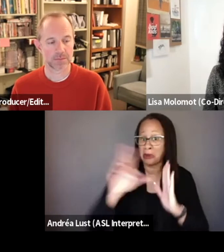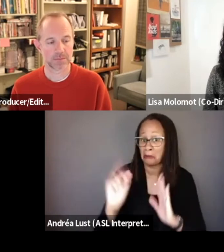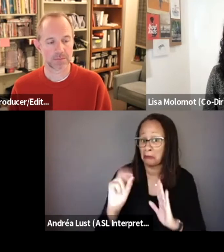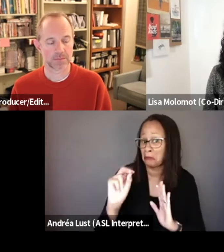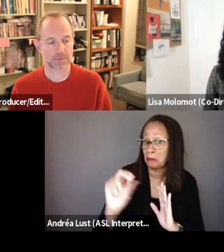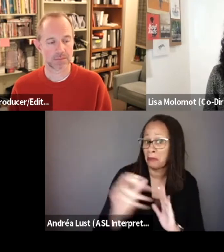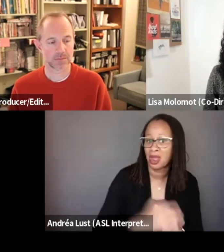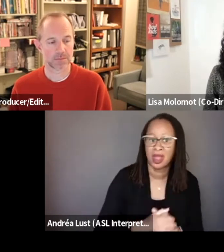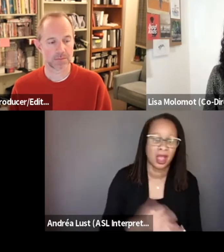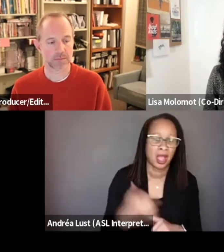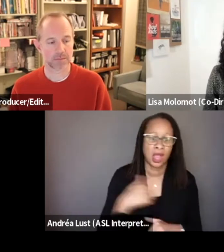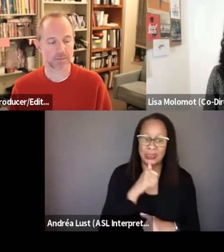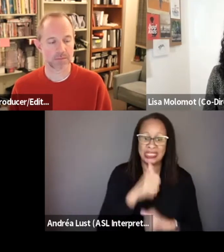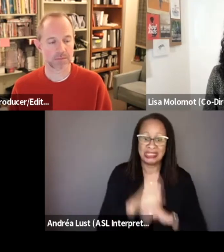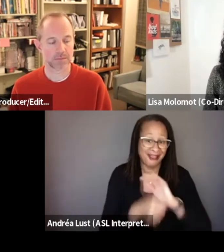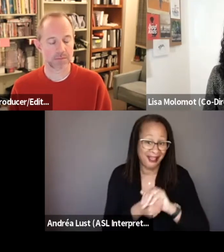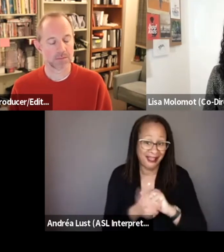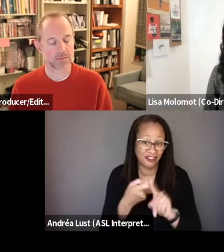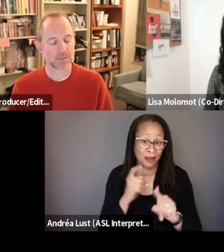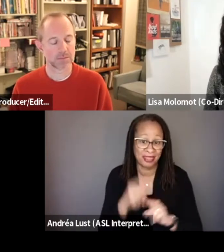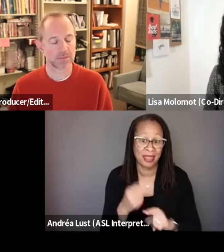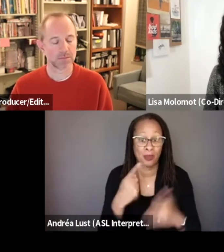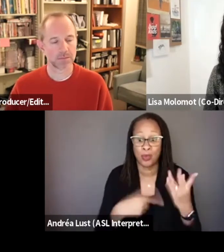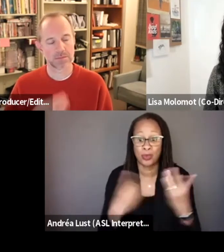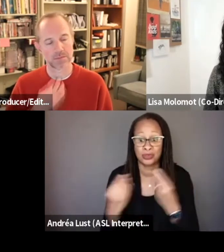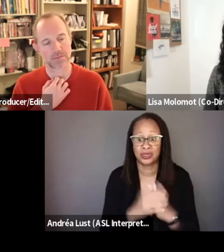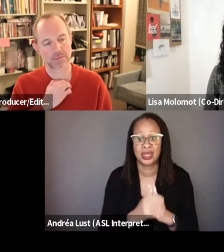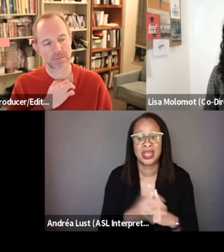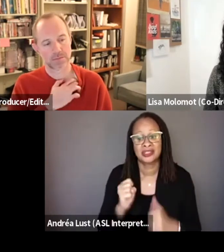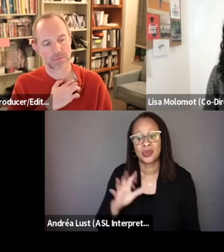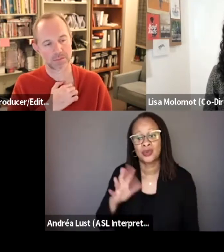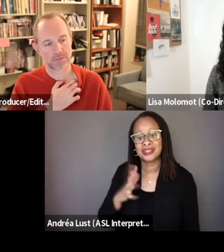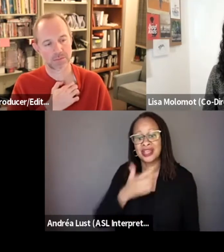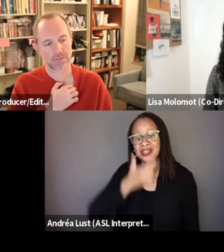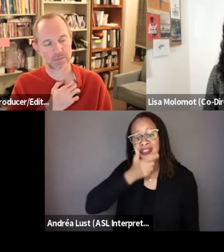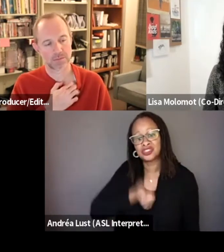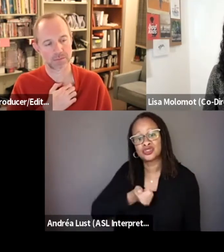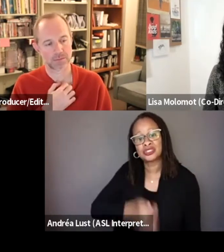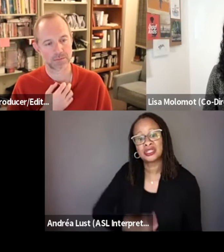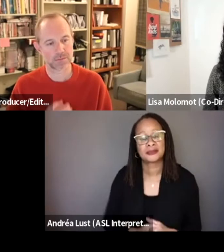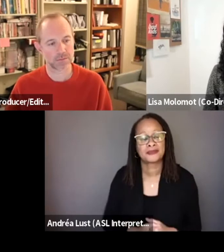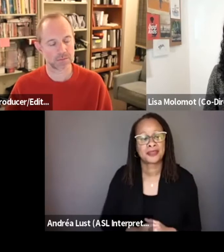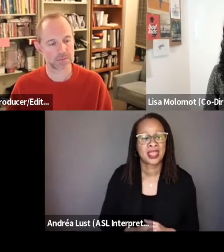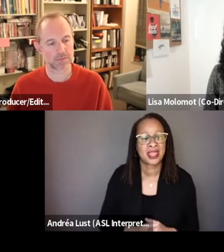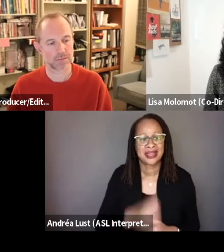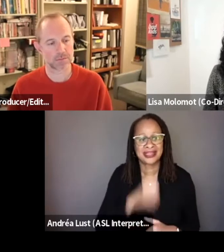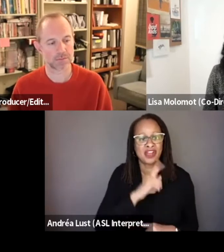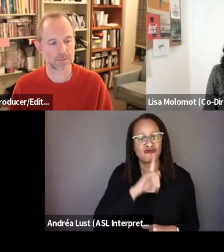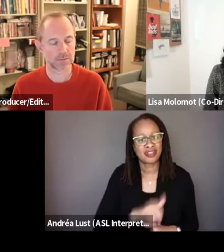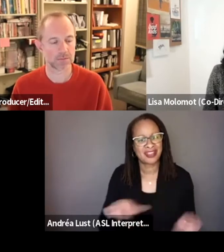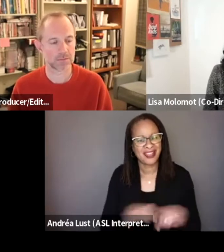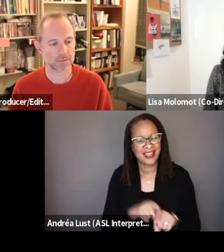and we didn't hide from them what we were doing. So it was kind of interesting. It wasn't really as hard as you would think,